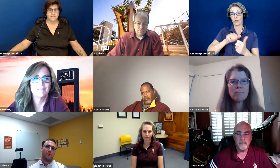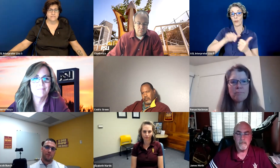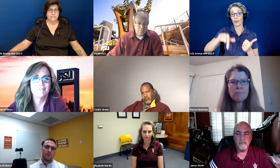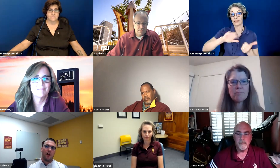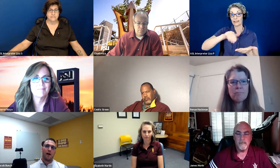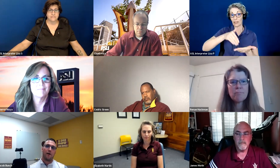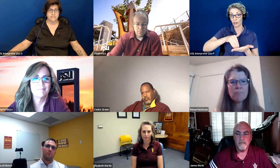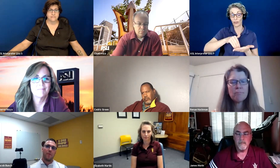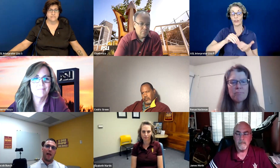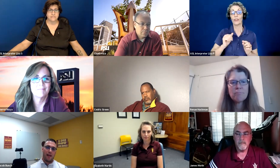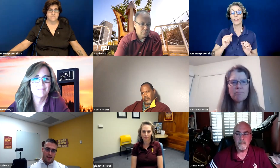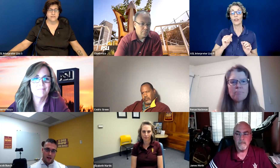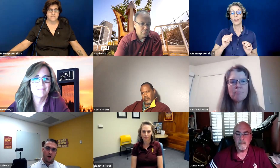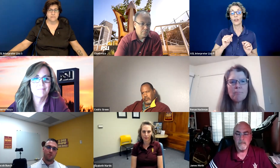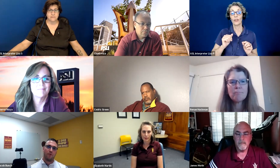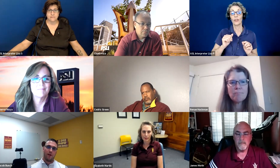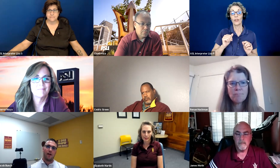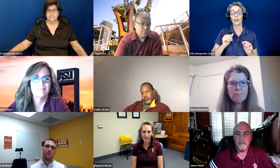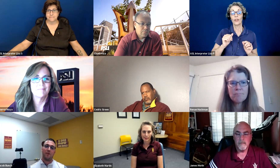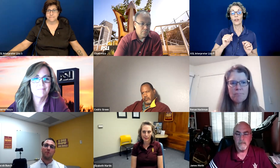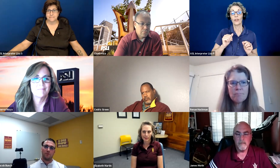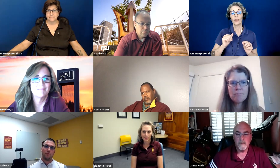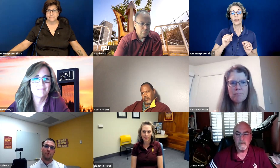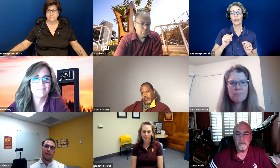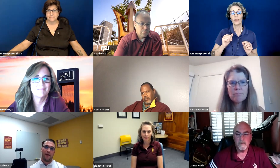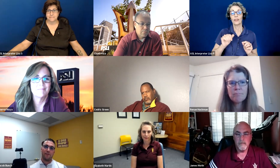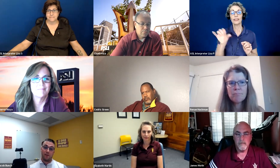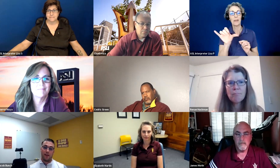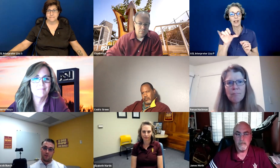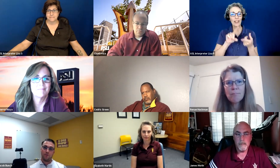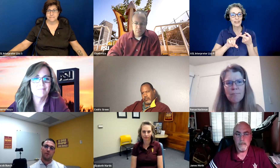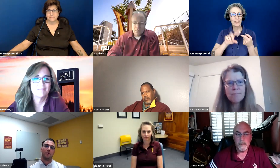was also similar to Renae as a student.